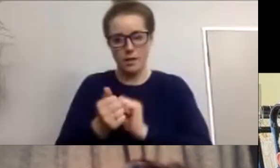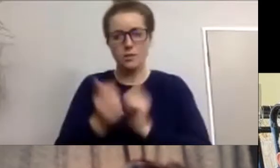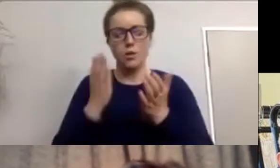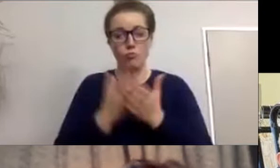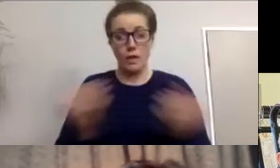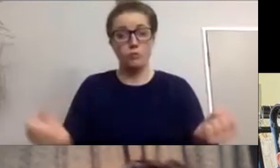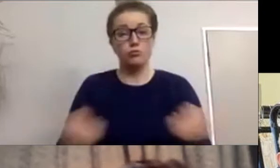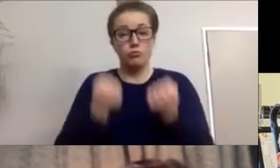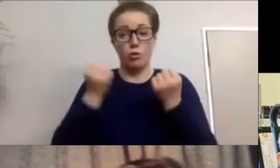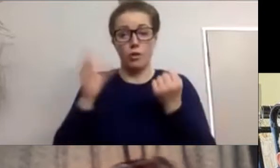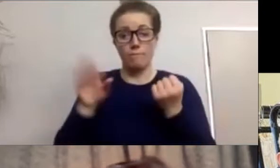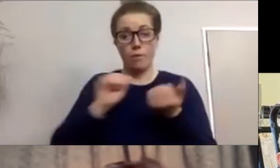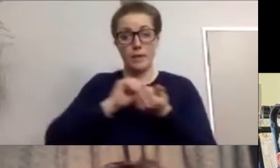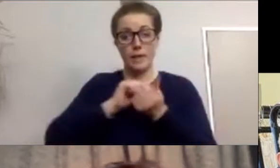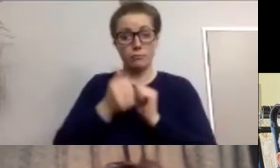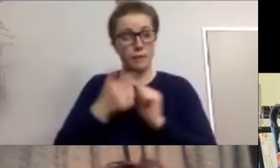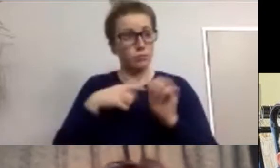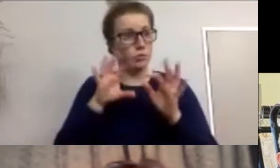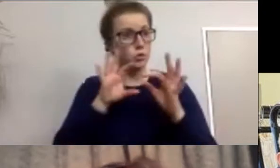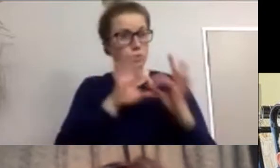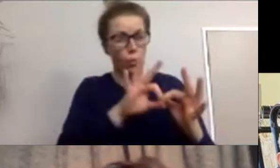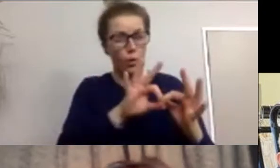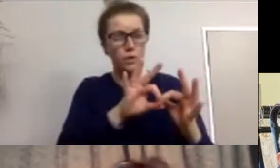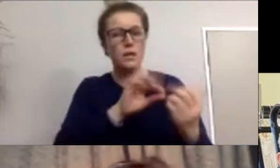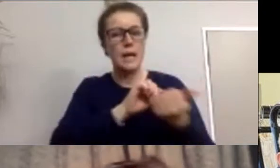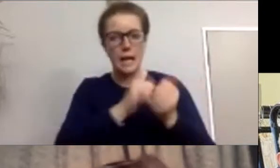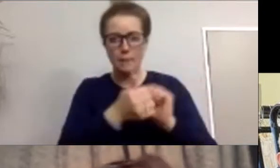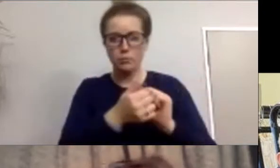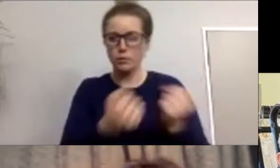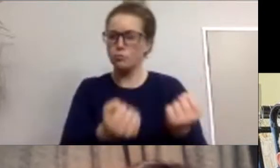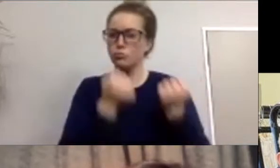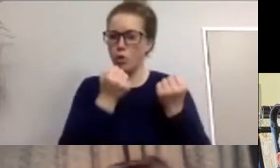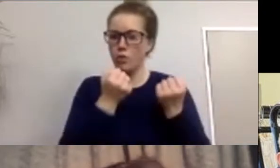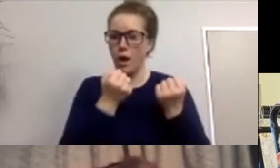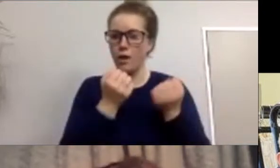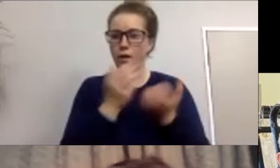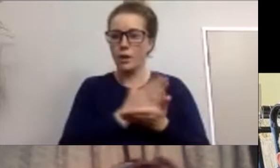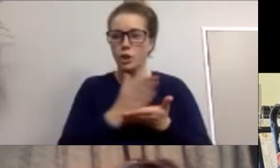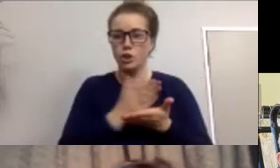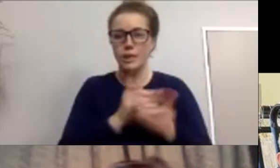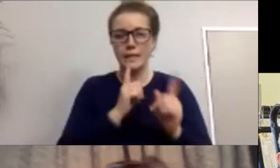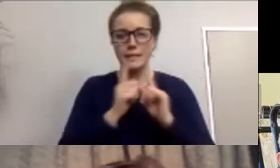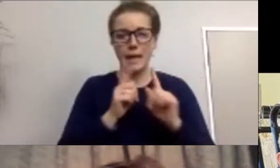joining forces, we also share data with different customers, we can reach